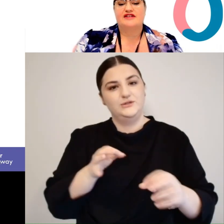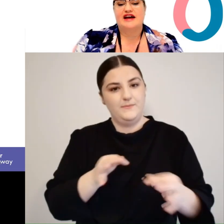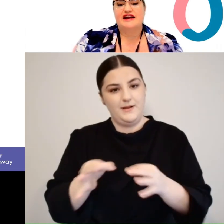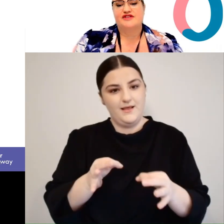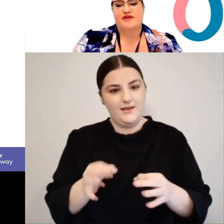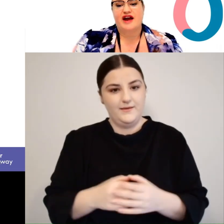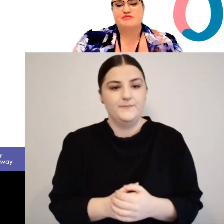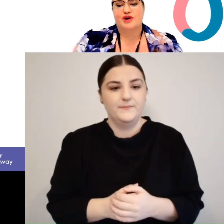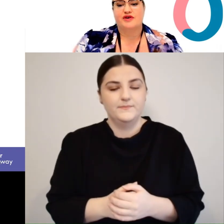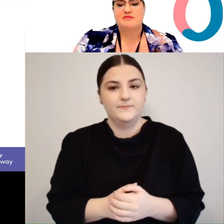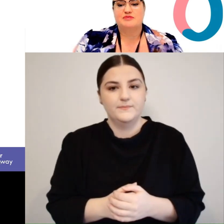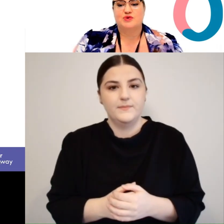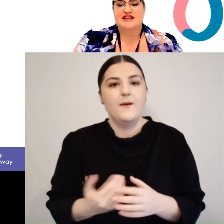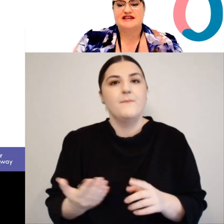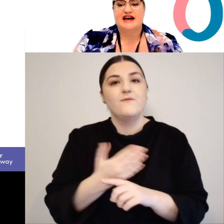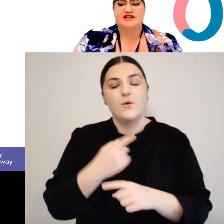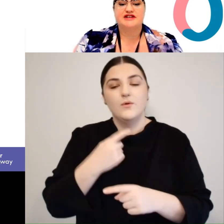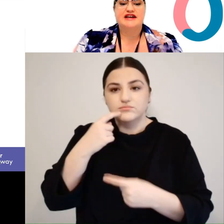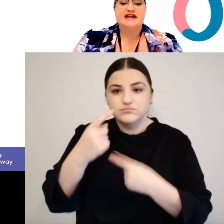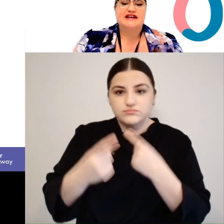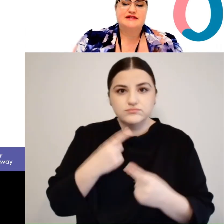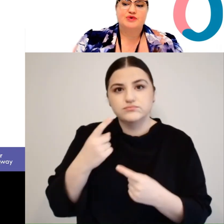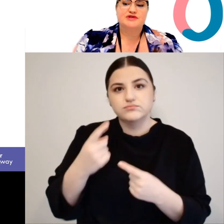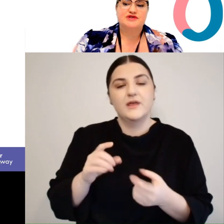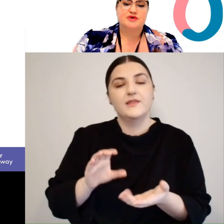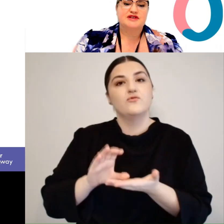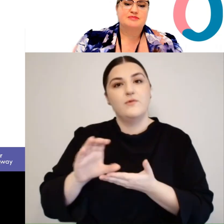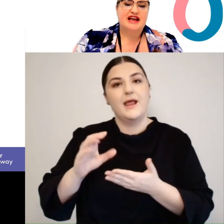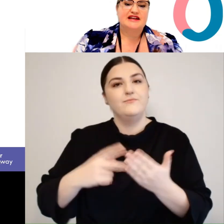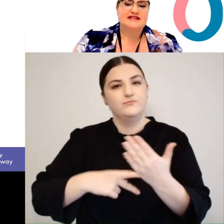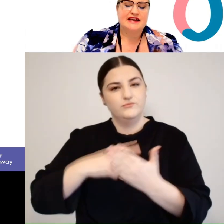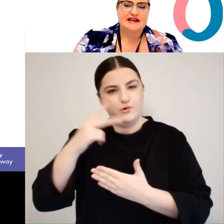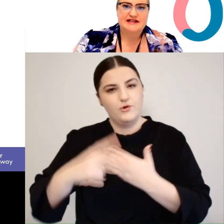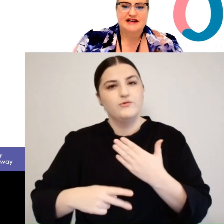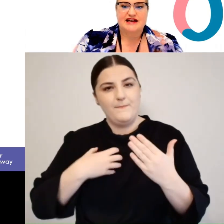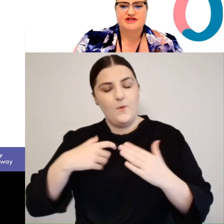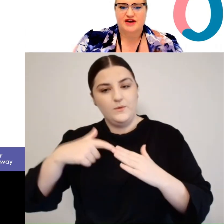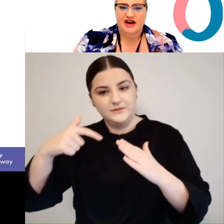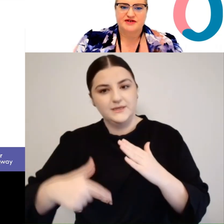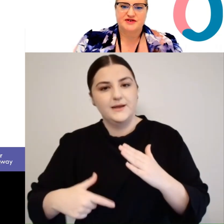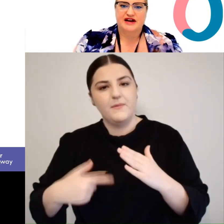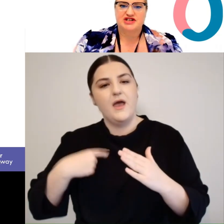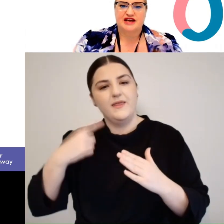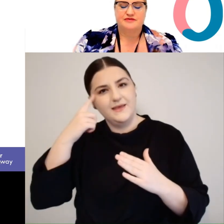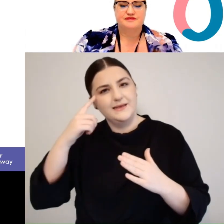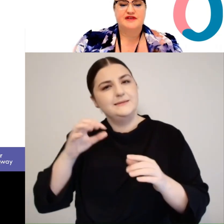Before outlining the Grant program in more detail, it's important to explain its link to the National Carers Strategy.